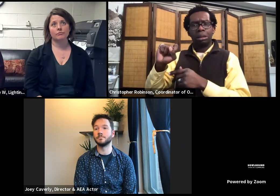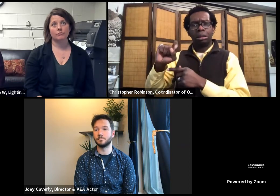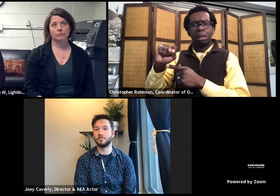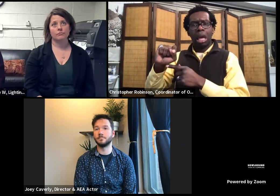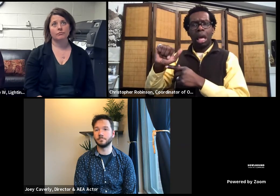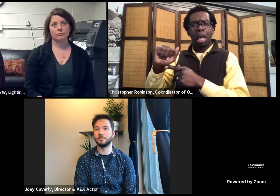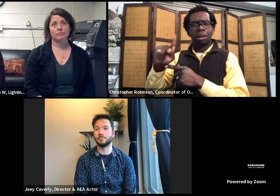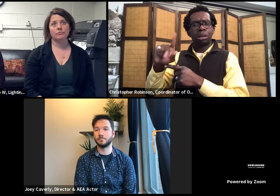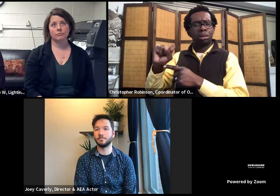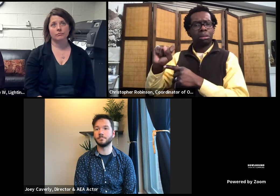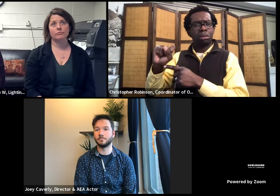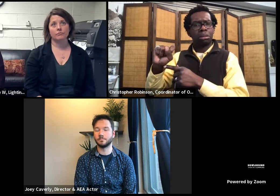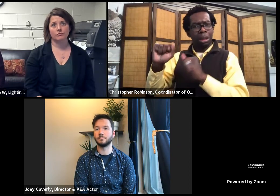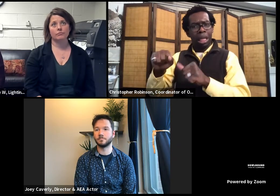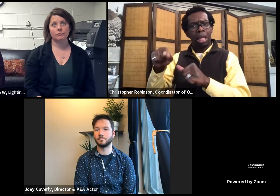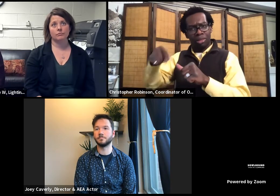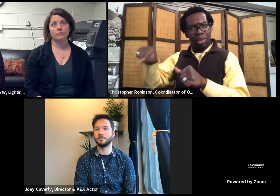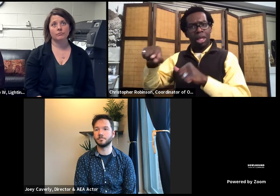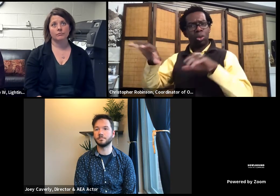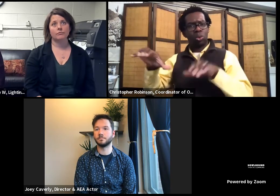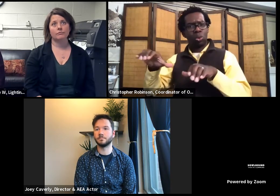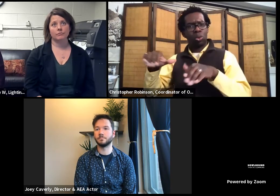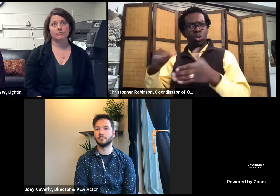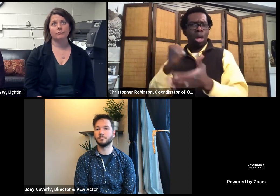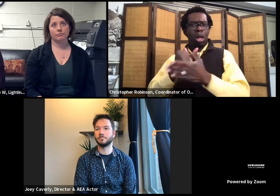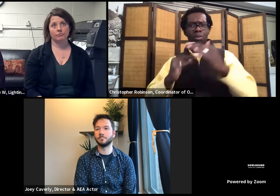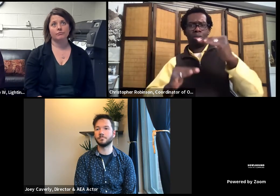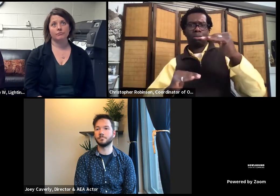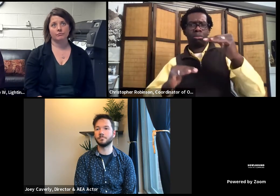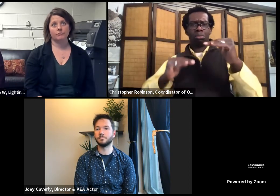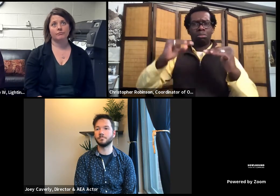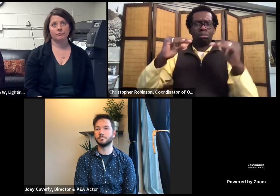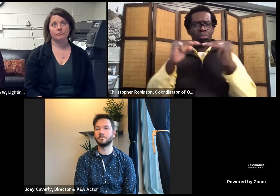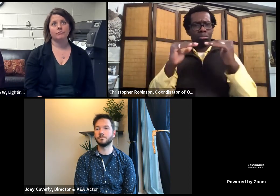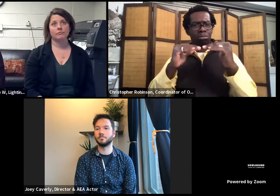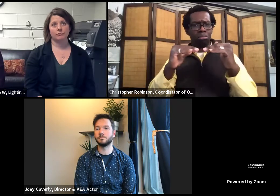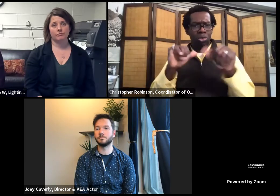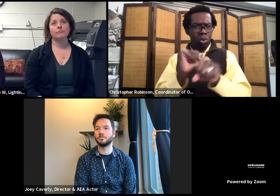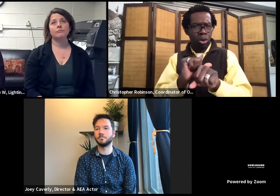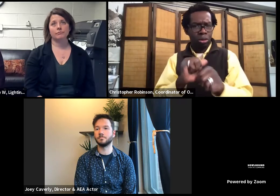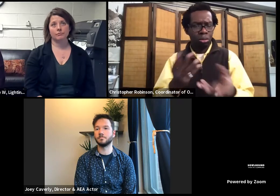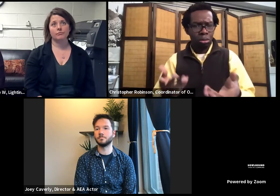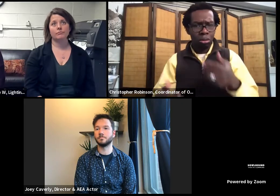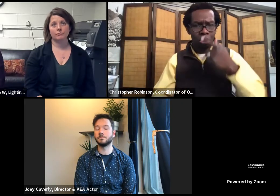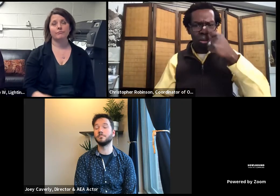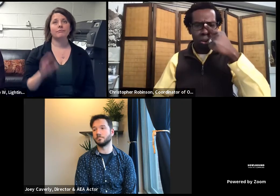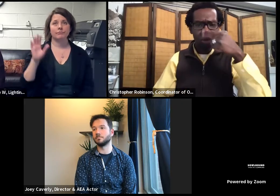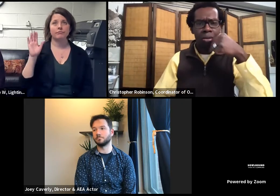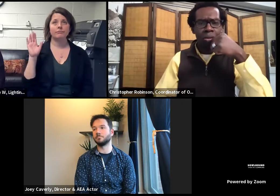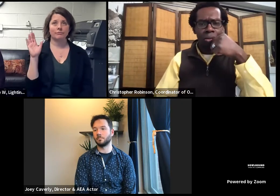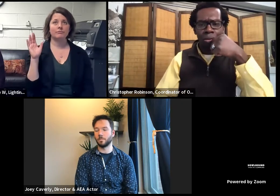what kind of things, what kind of stacks, that they can help kind of level the workload?